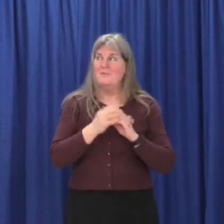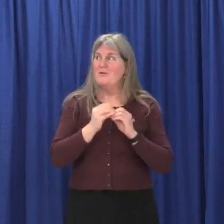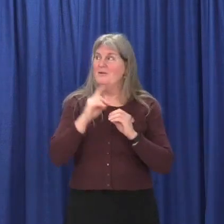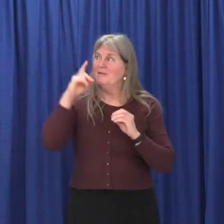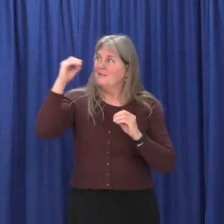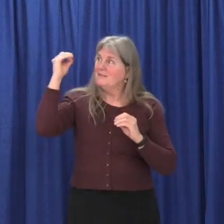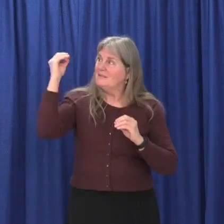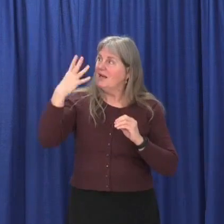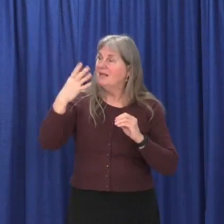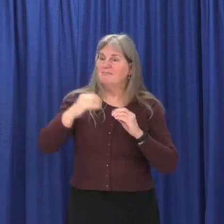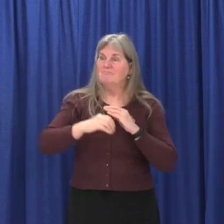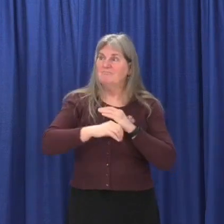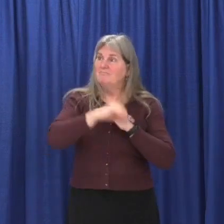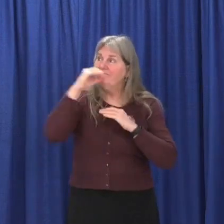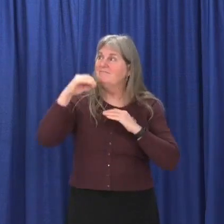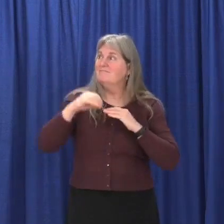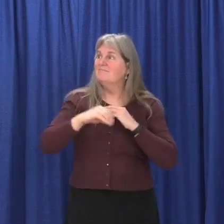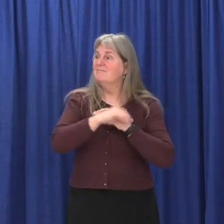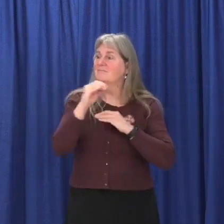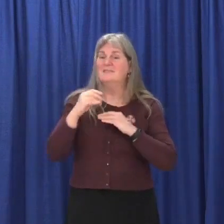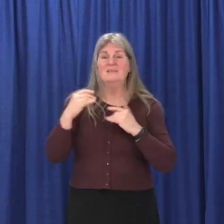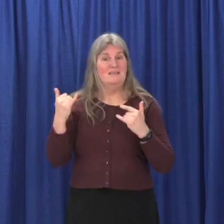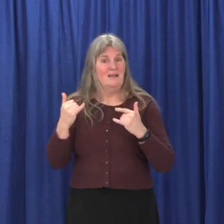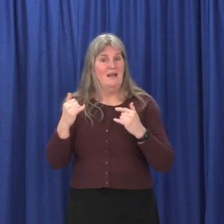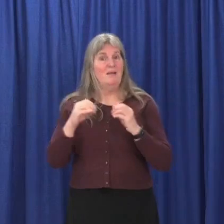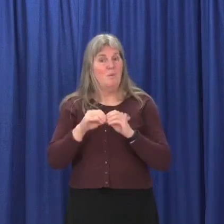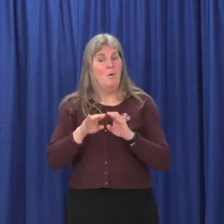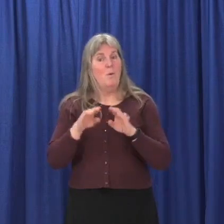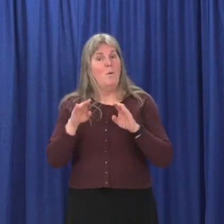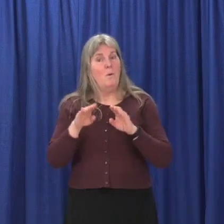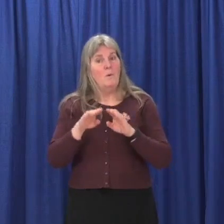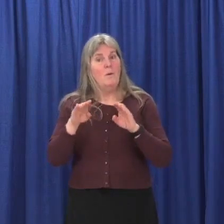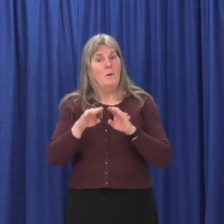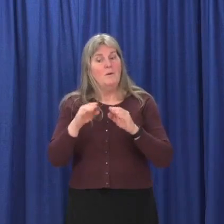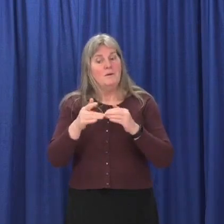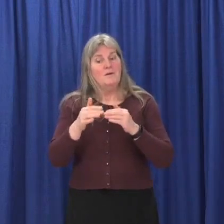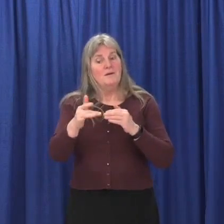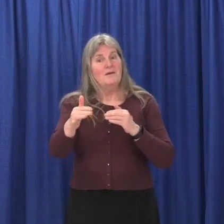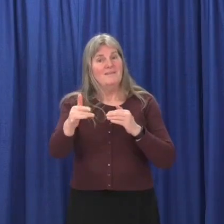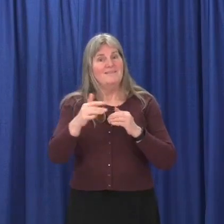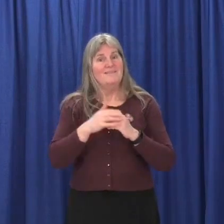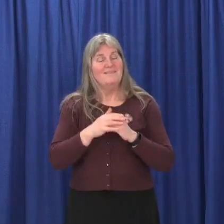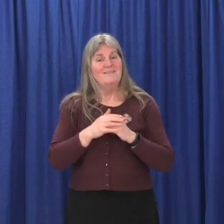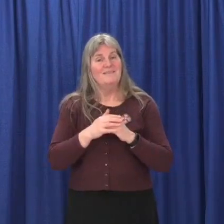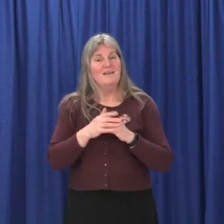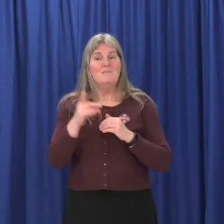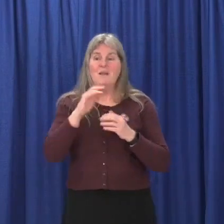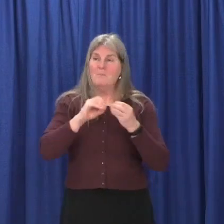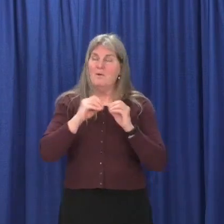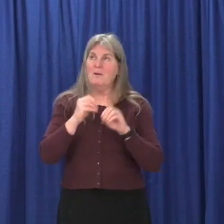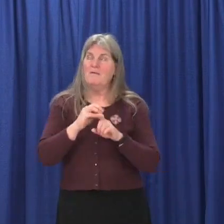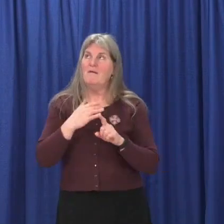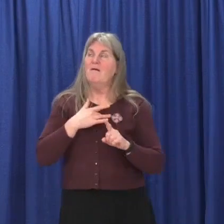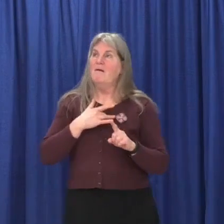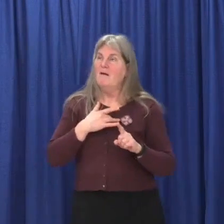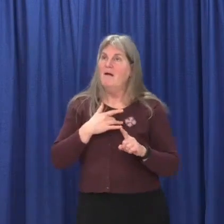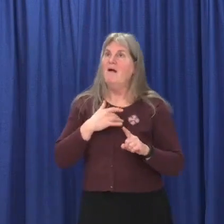and with announcements like this, of easing restrictions, that gives more people, more pause to have more things to celebrate.